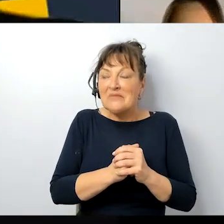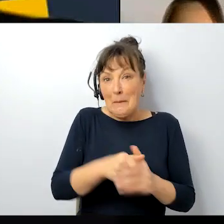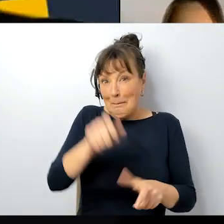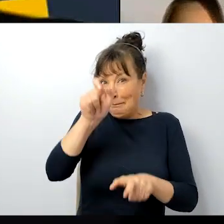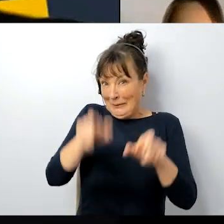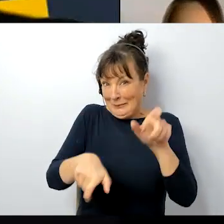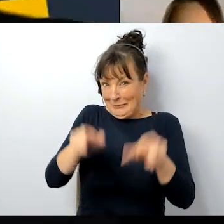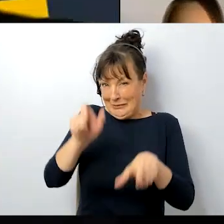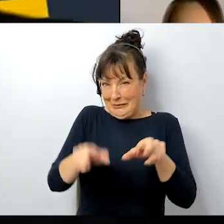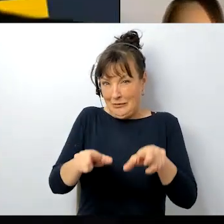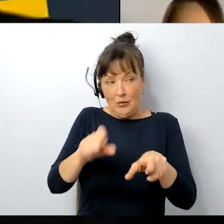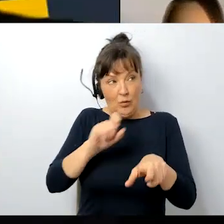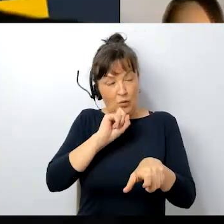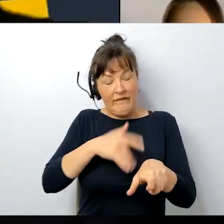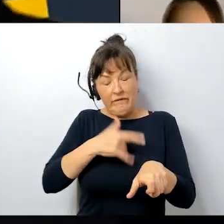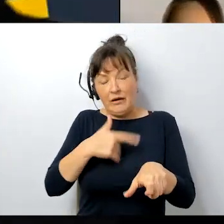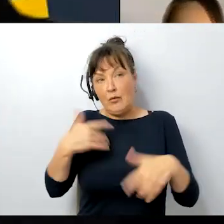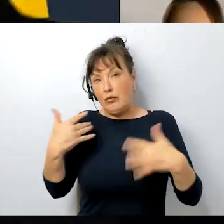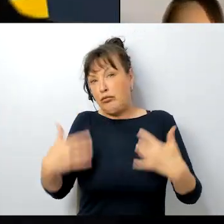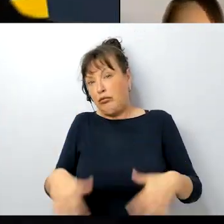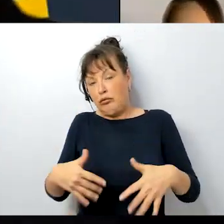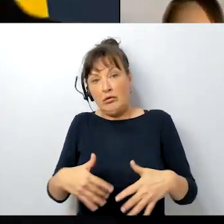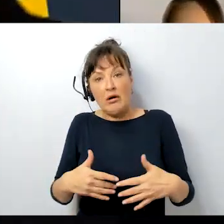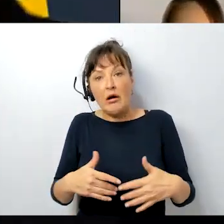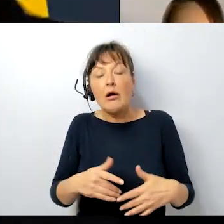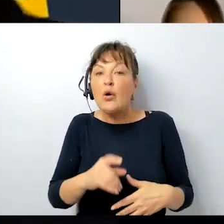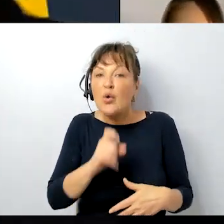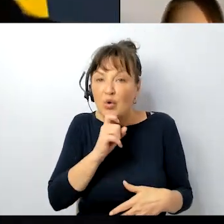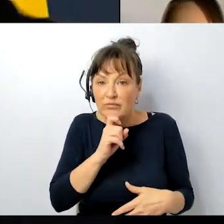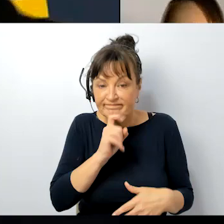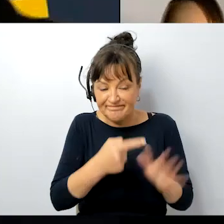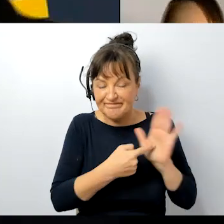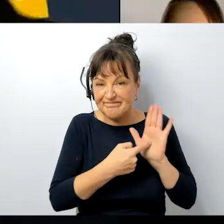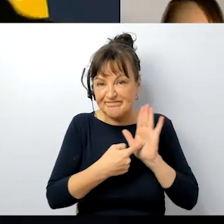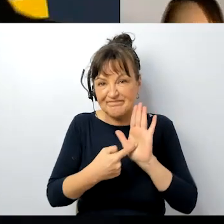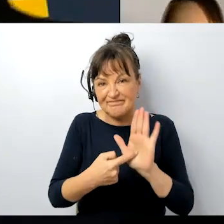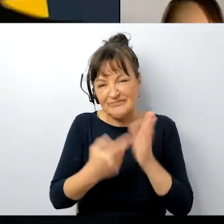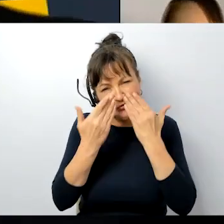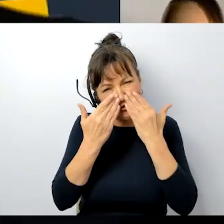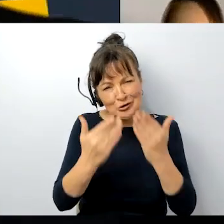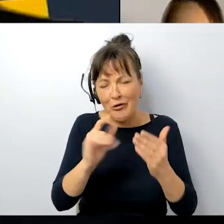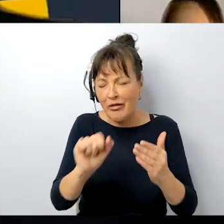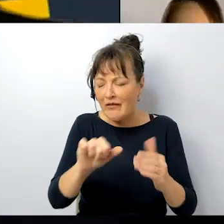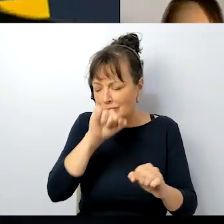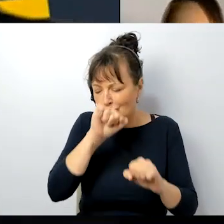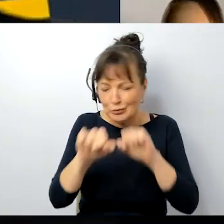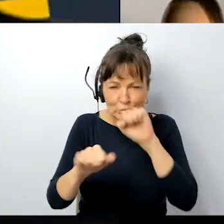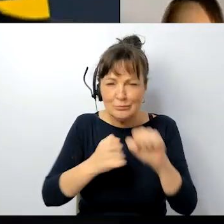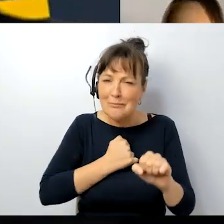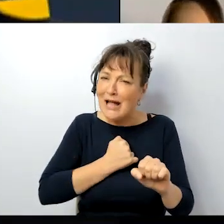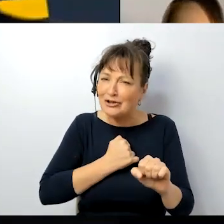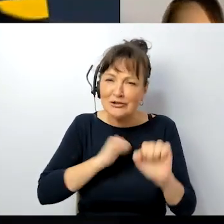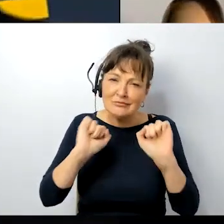Yeah I think the main individuals that stand out for us are those that have demonstrated in some